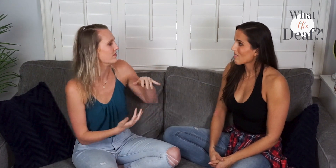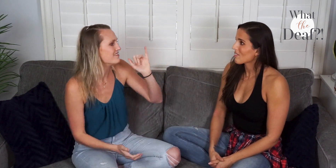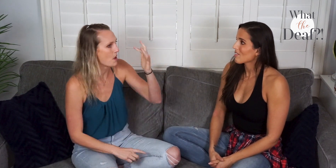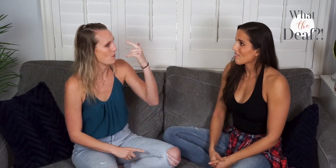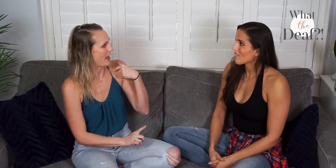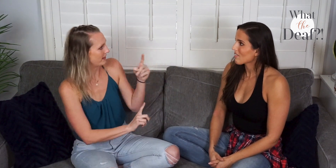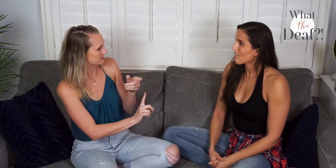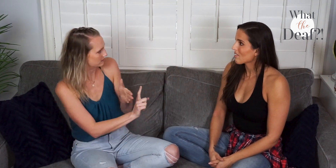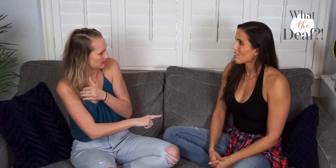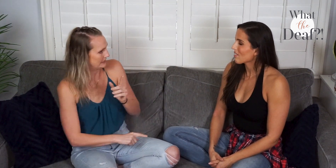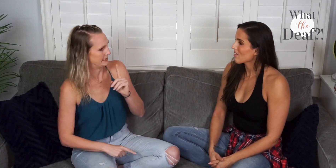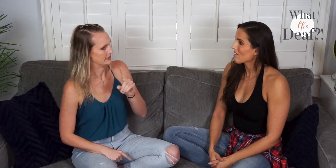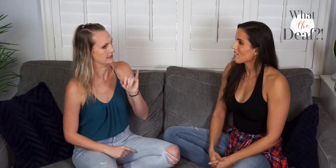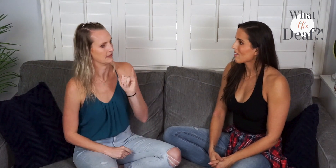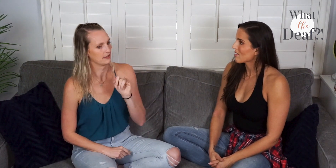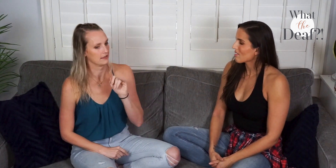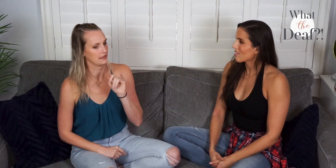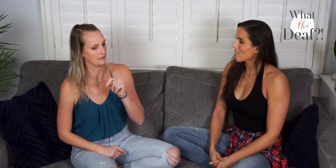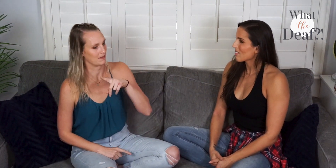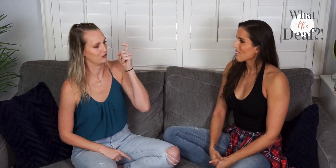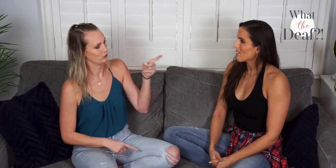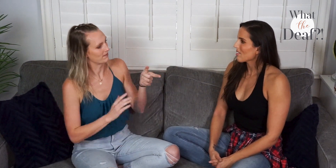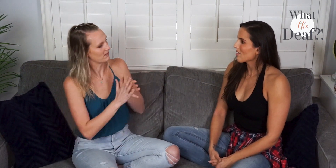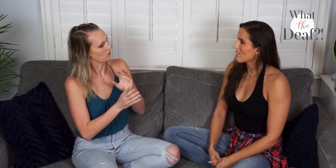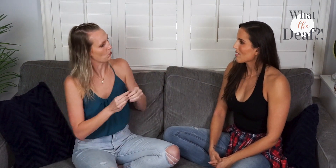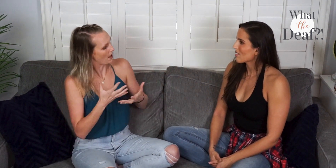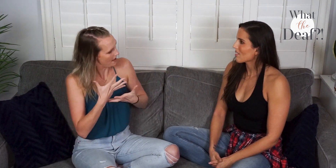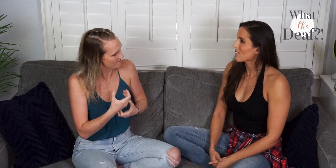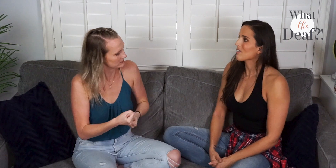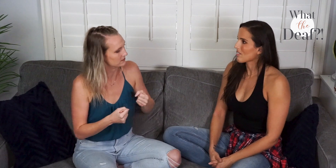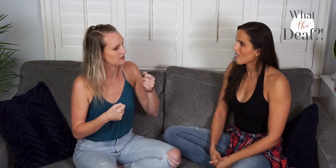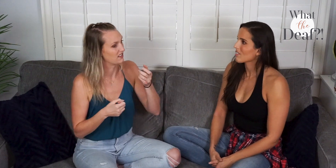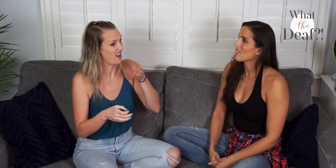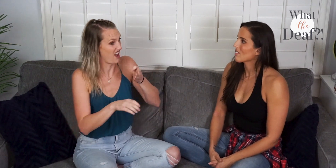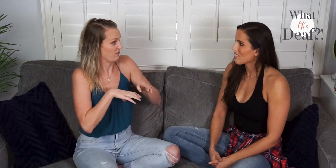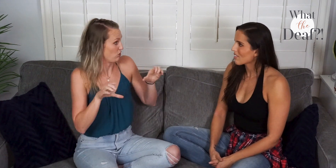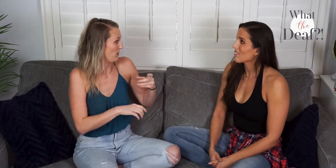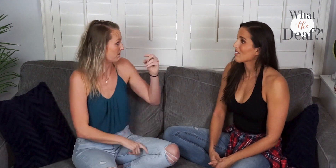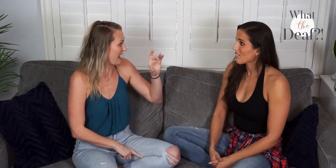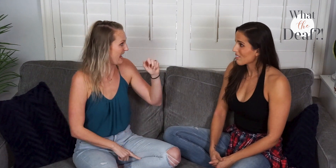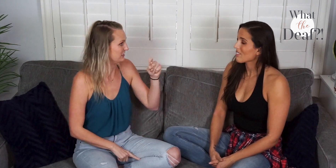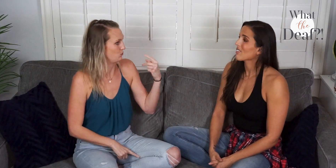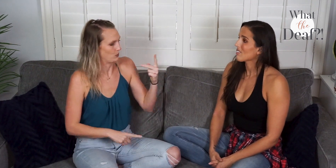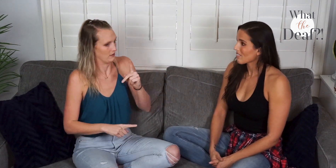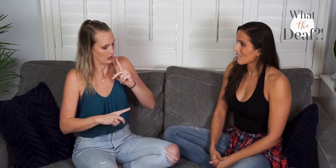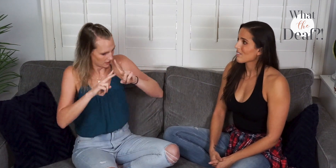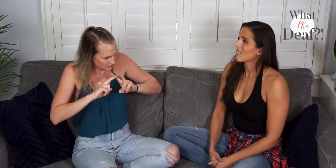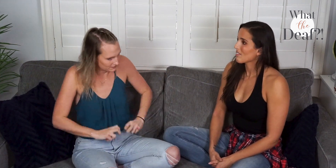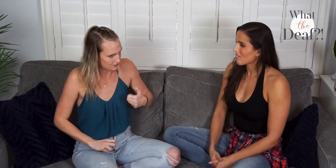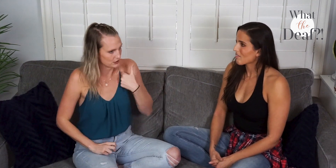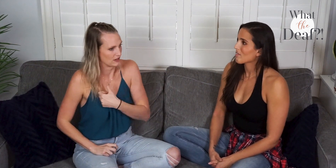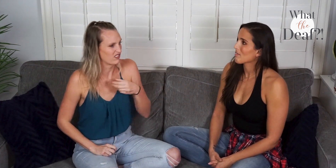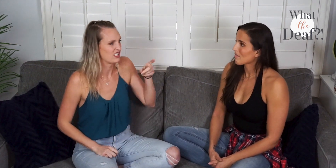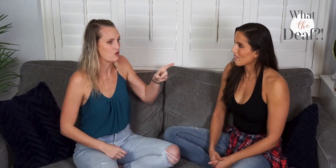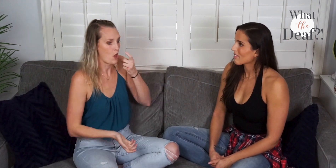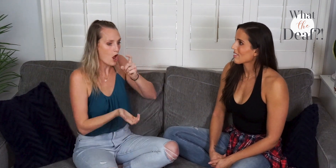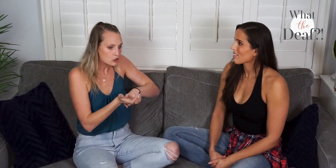And that's why I asked you previously, is it because you've become more confident? After doing this podcast, we've really dove into ourselves